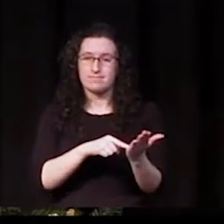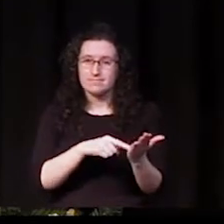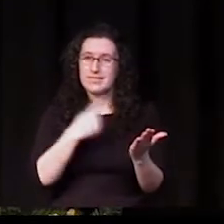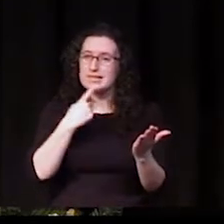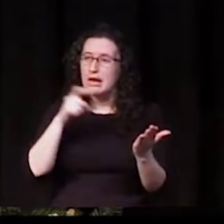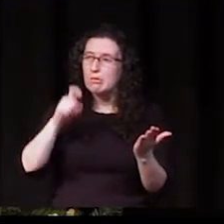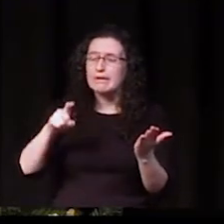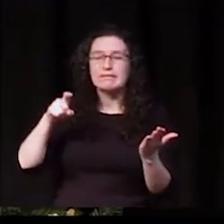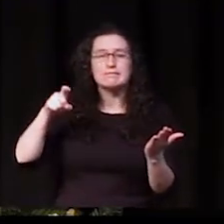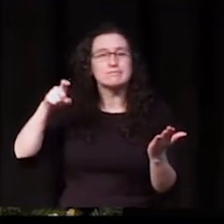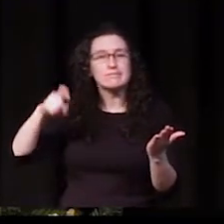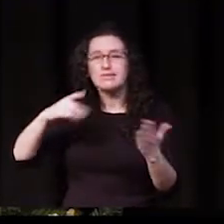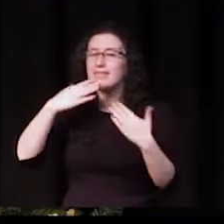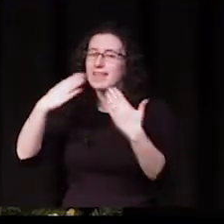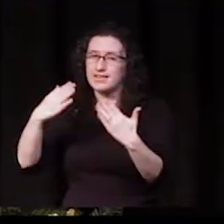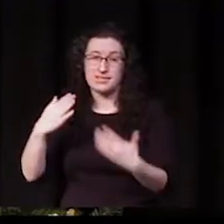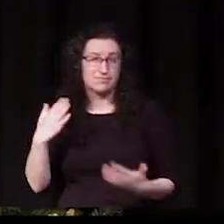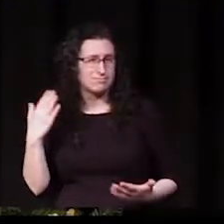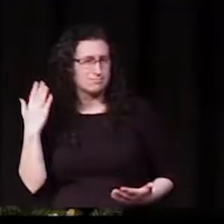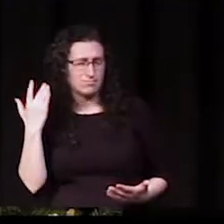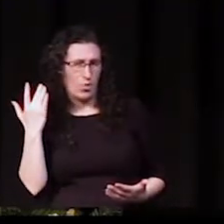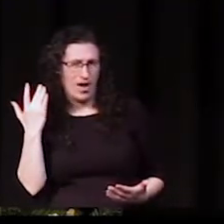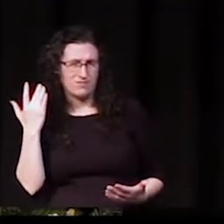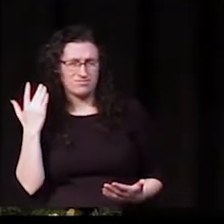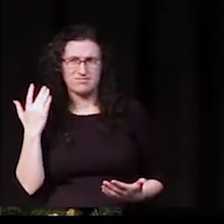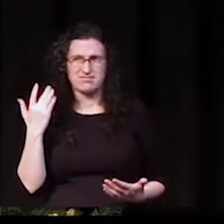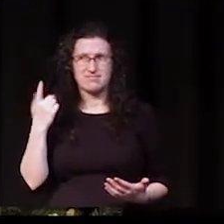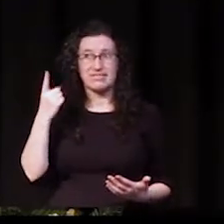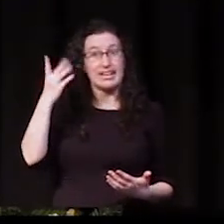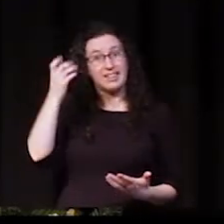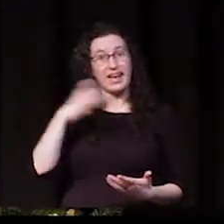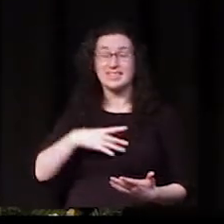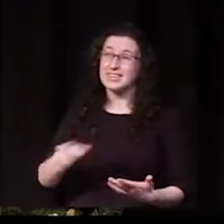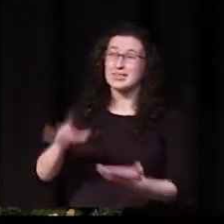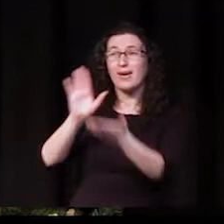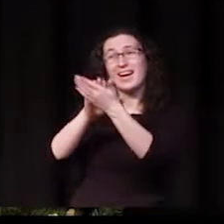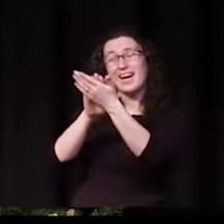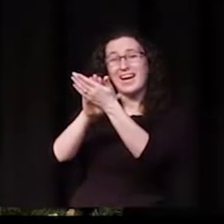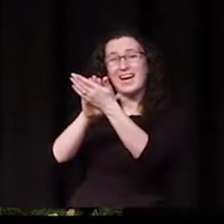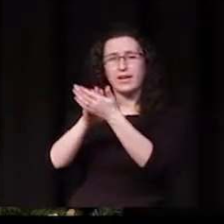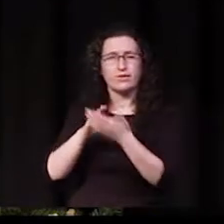And again, I wonder why. Is it because He likes the accolades? And I don't think so.